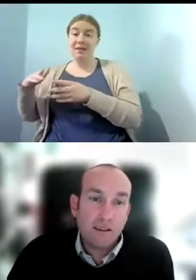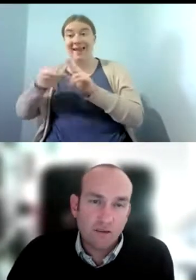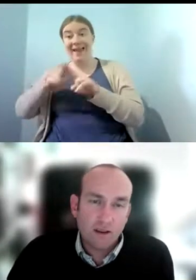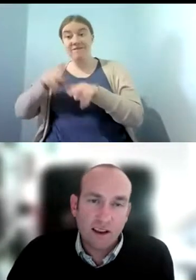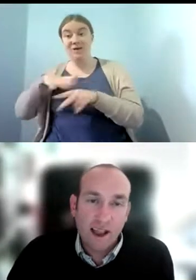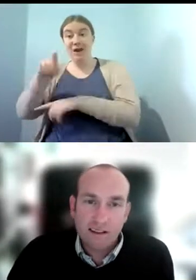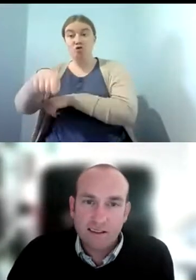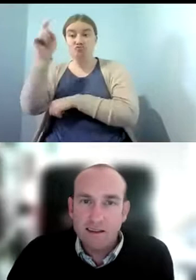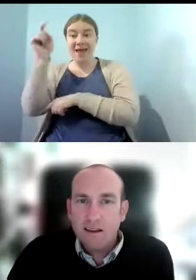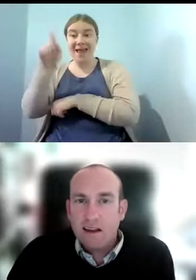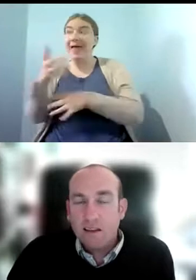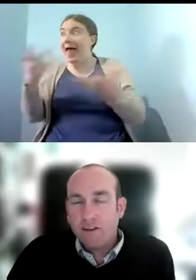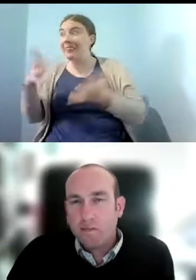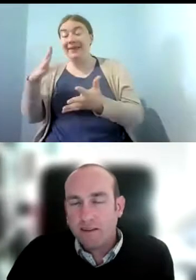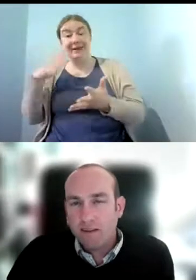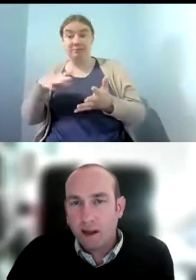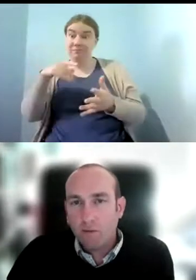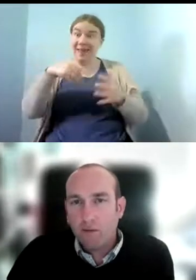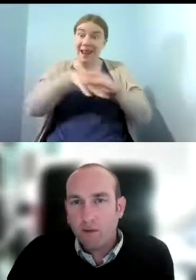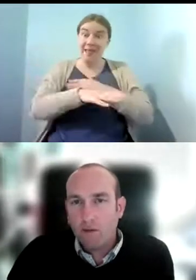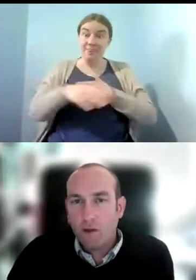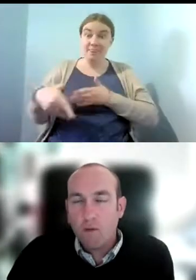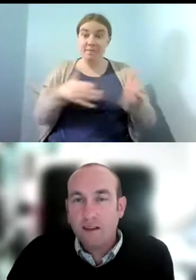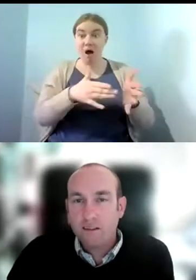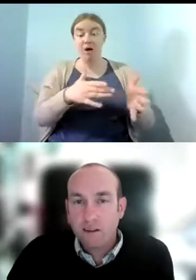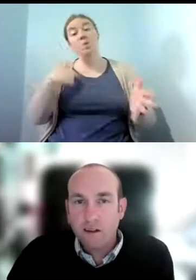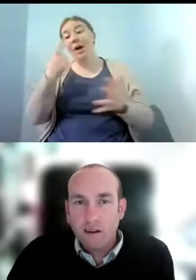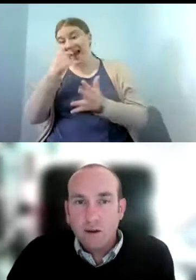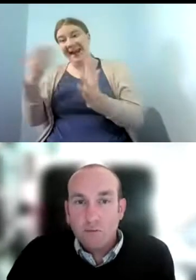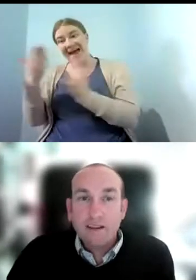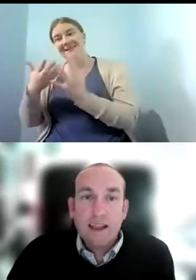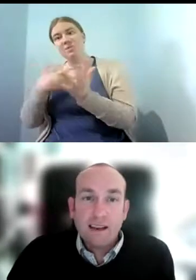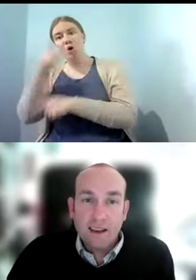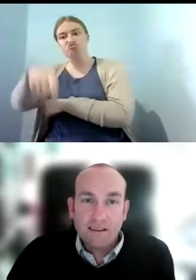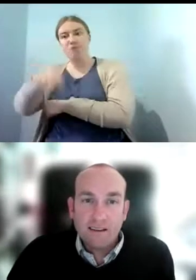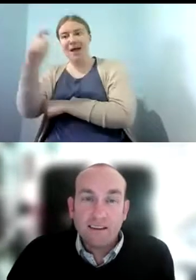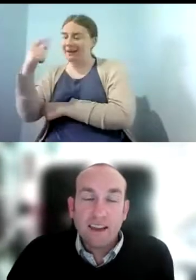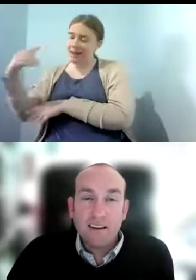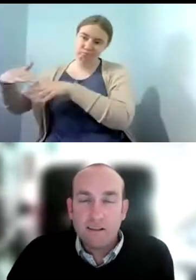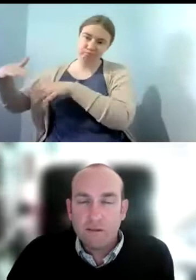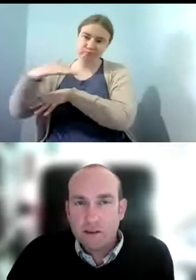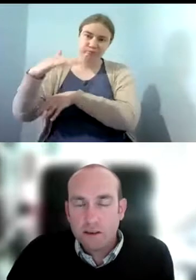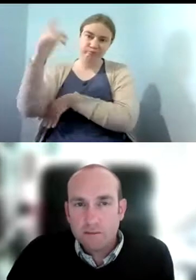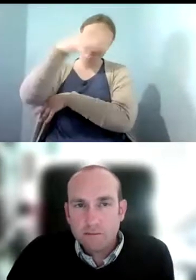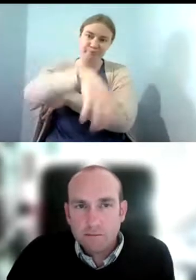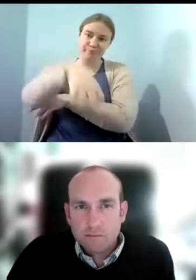does collect in the fish pass itself so we've got the means to maintain it as needed in the future